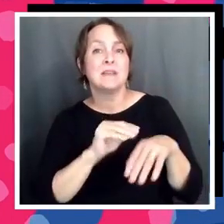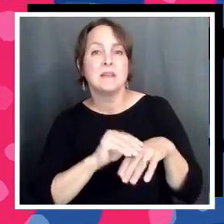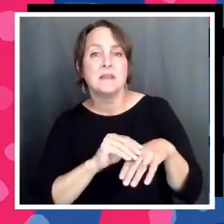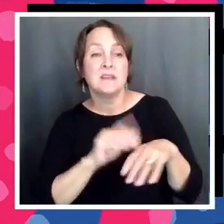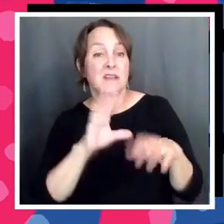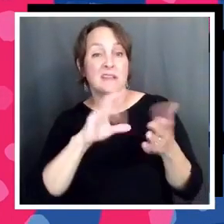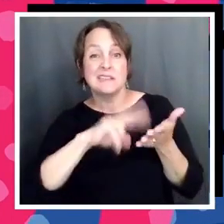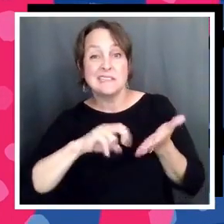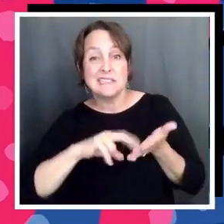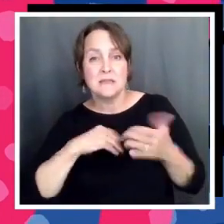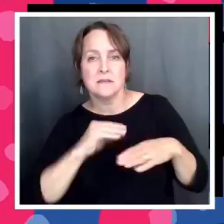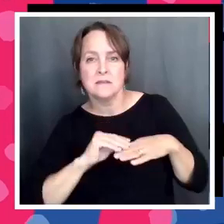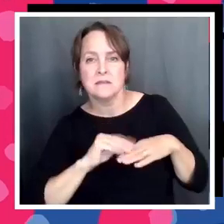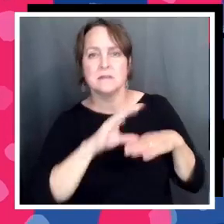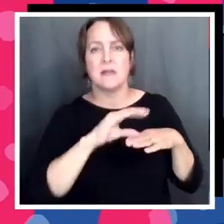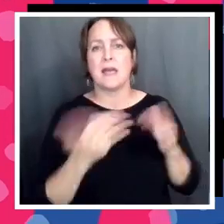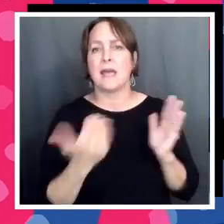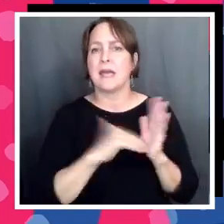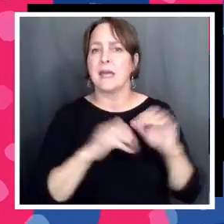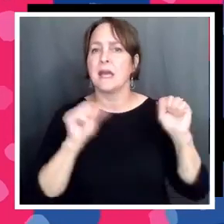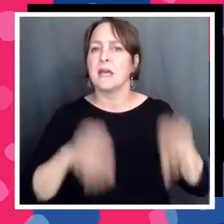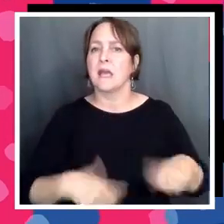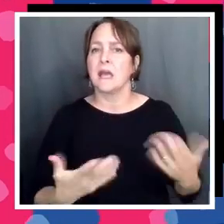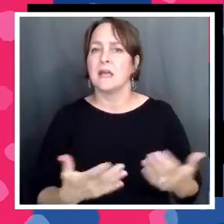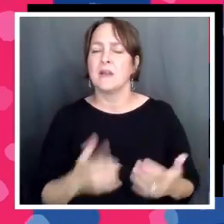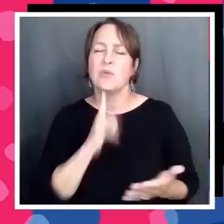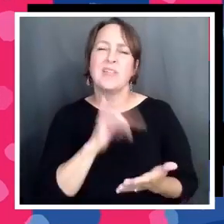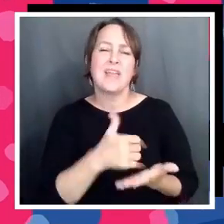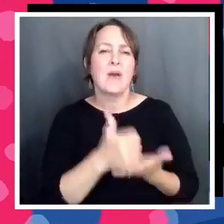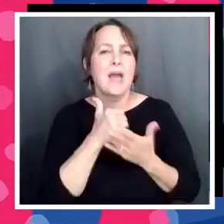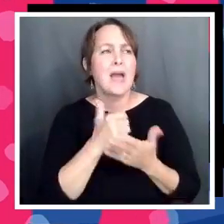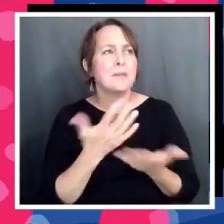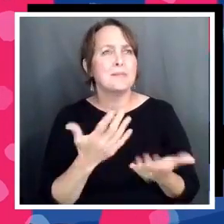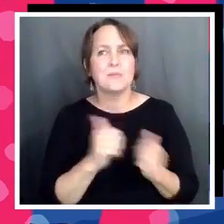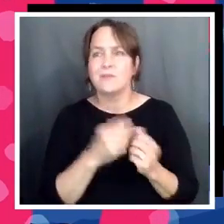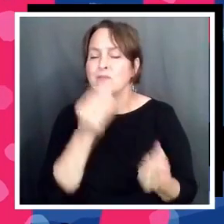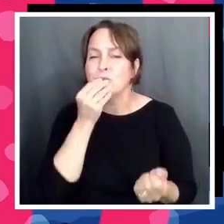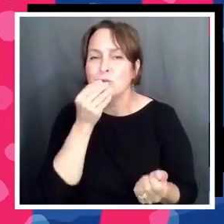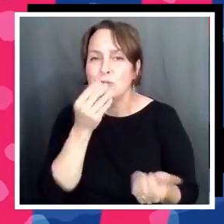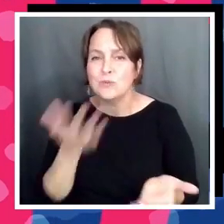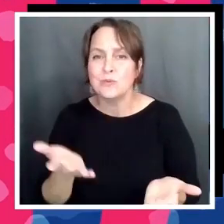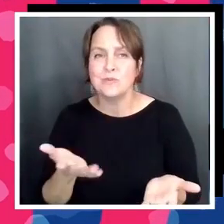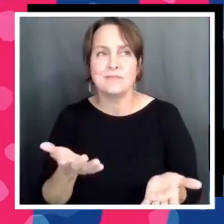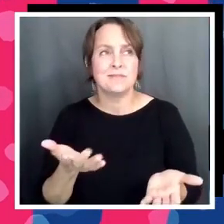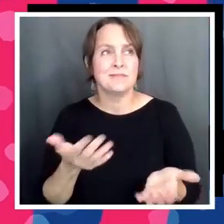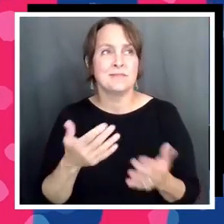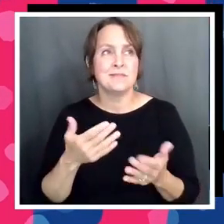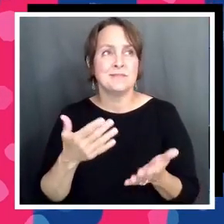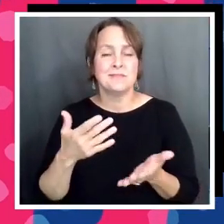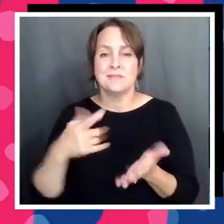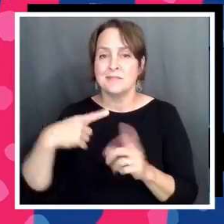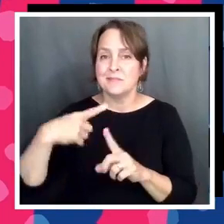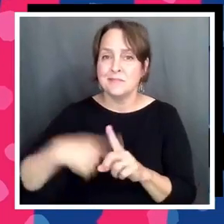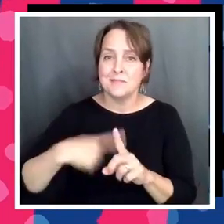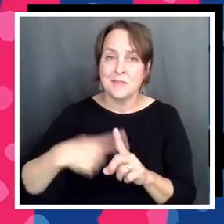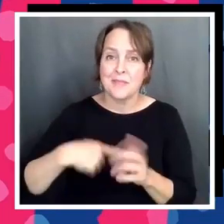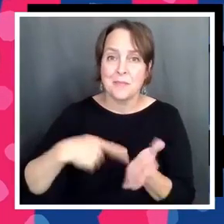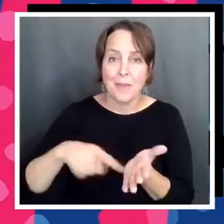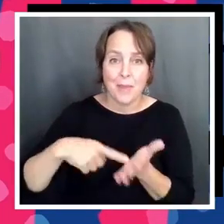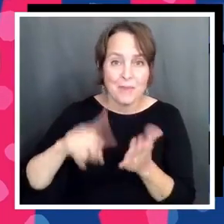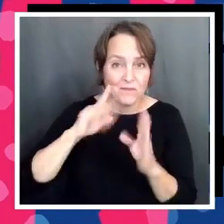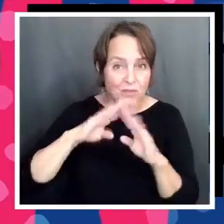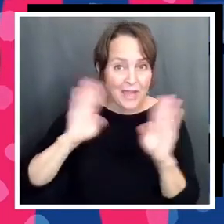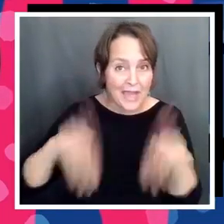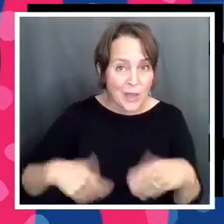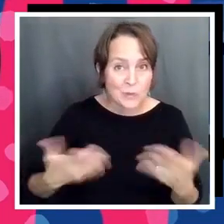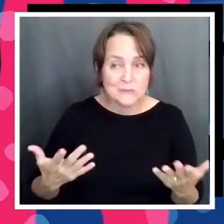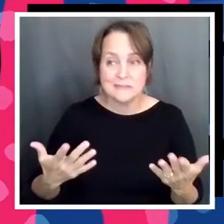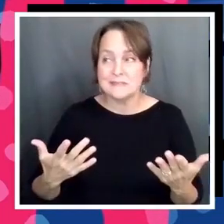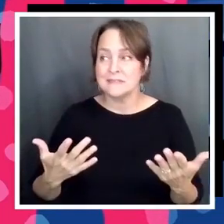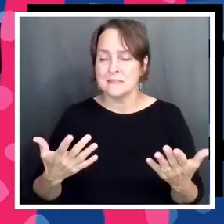WE GOING TO HELP US, IT WILL